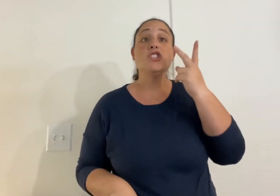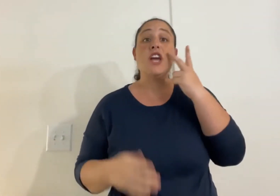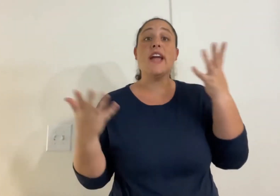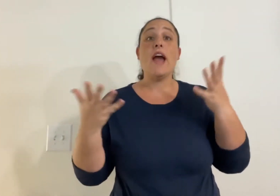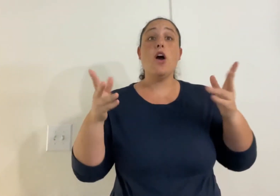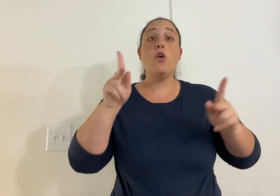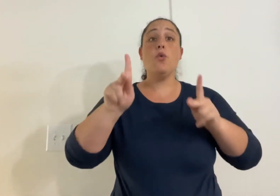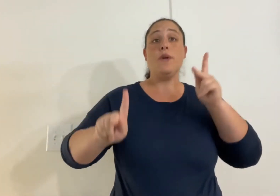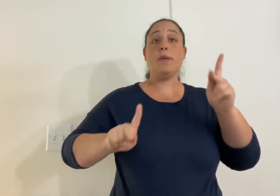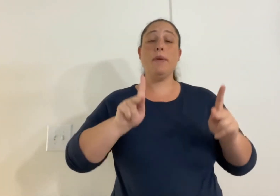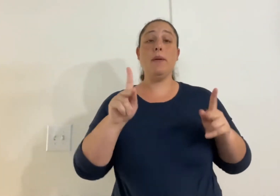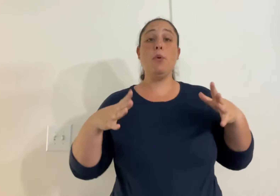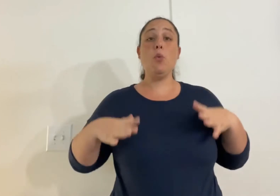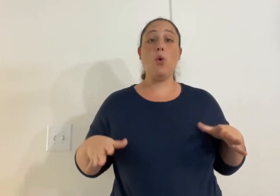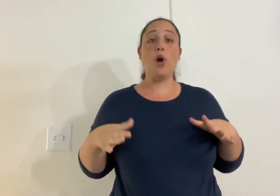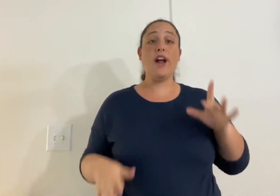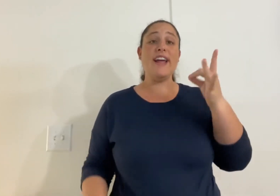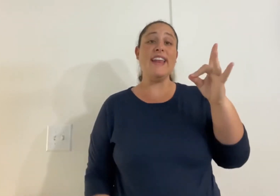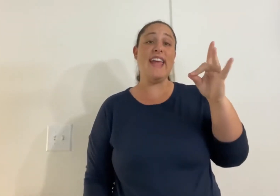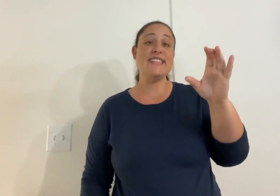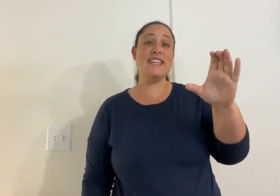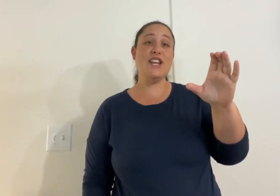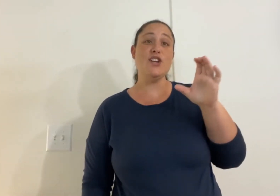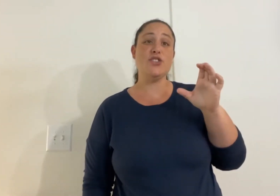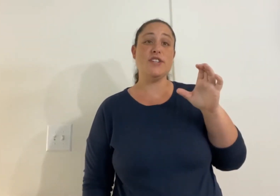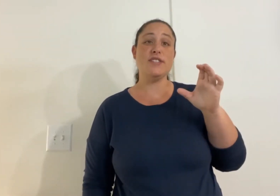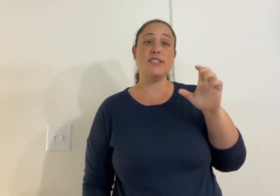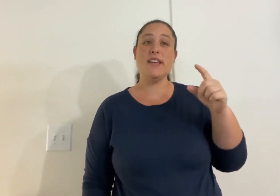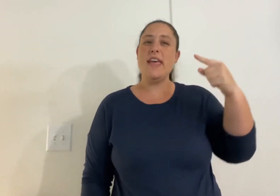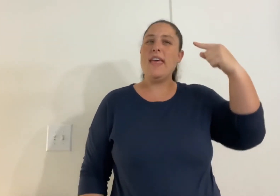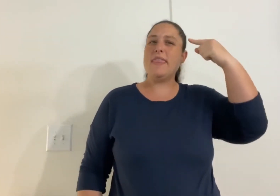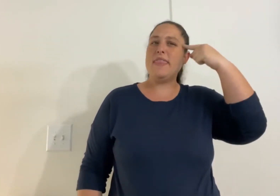Check out what people wore in 1800's.